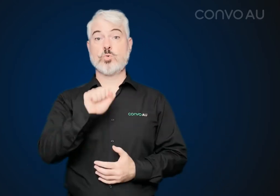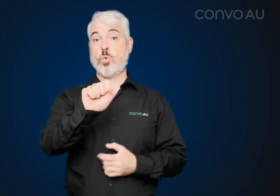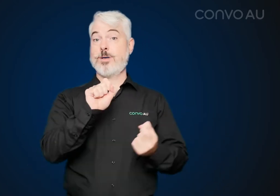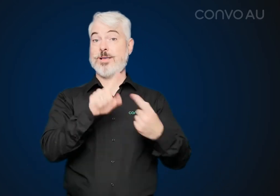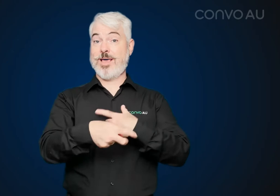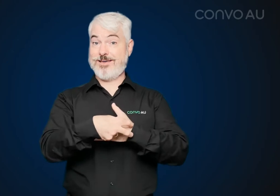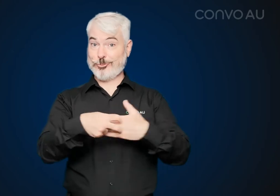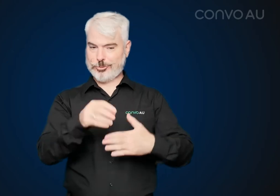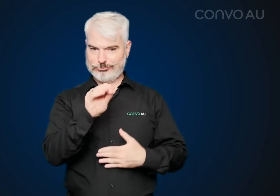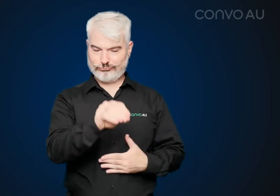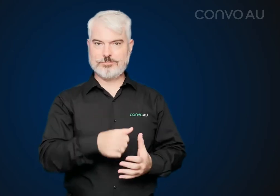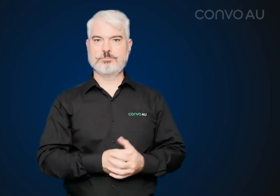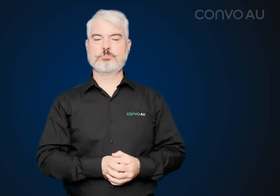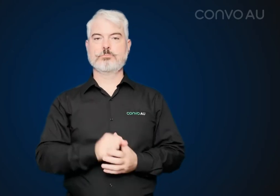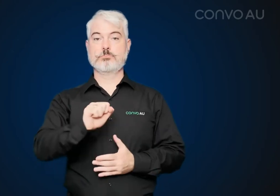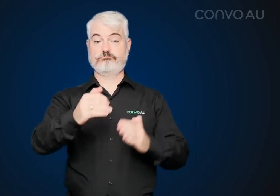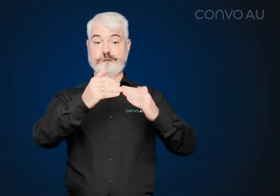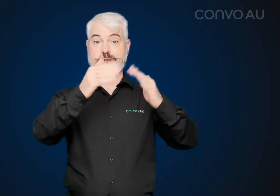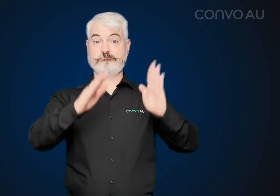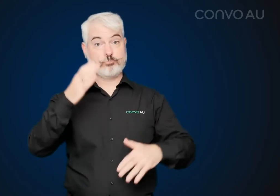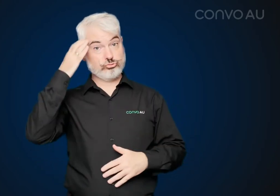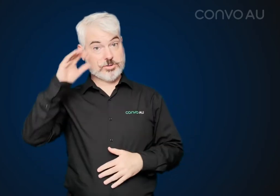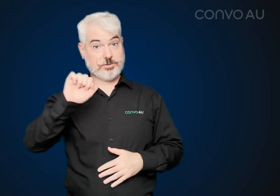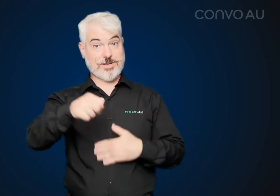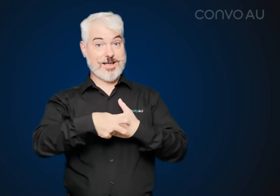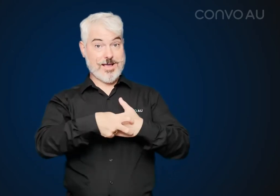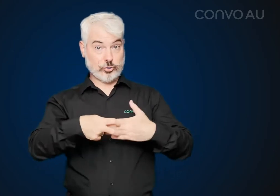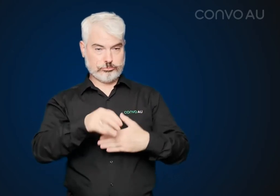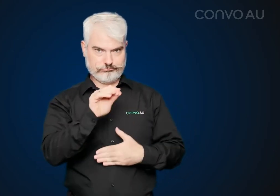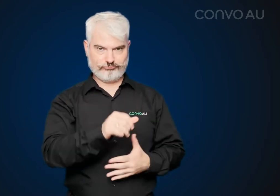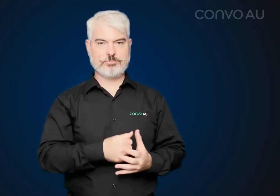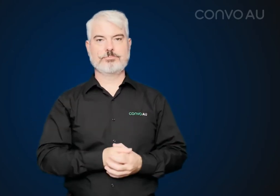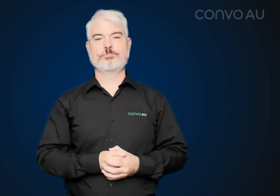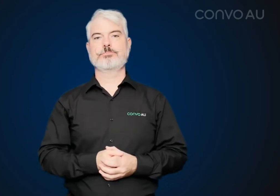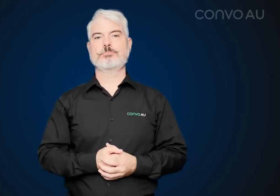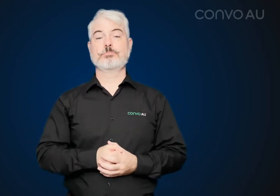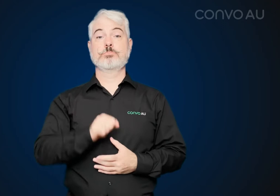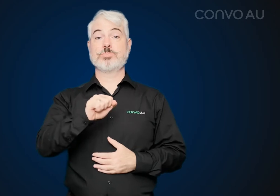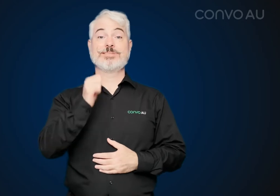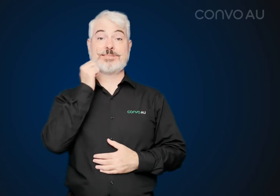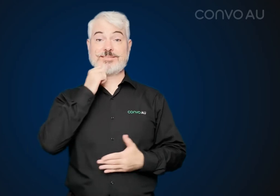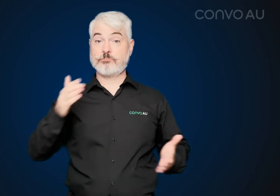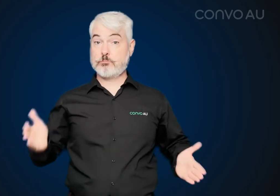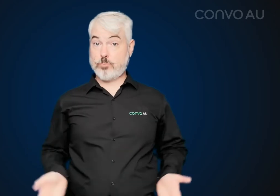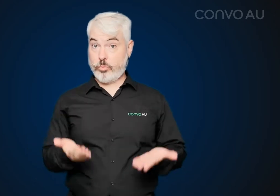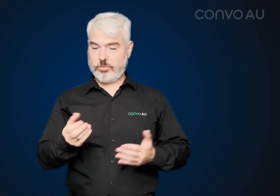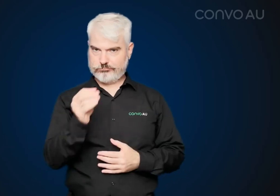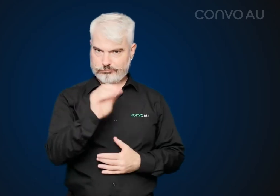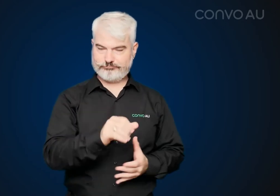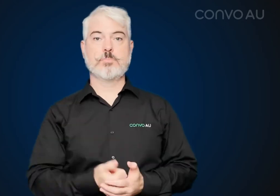email address, residential address, date of birth,